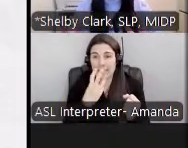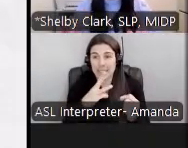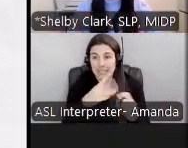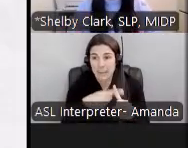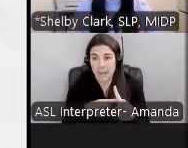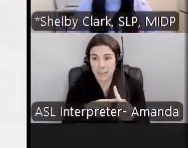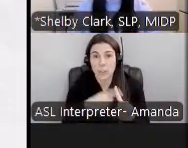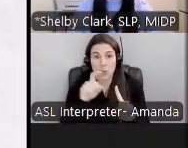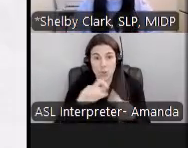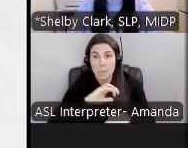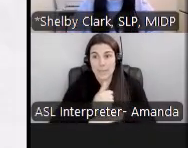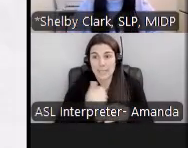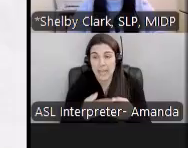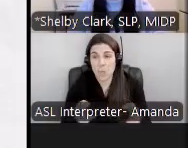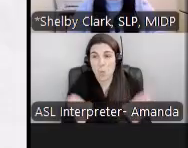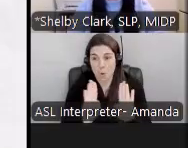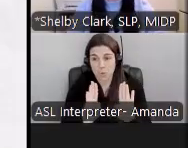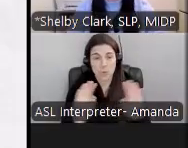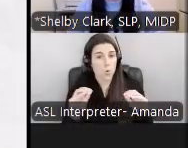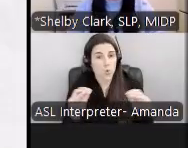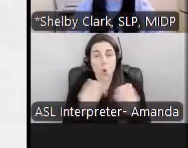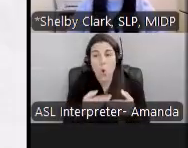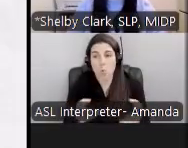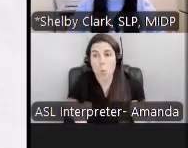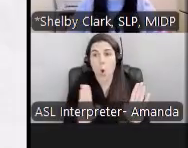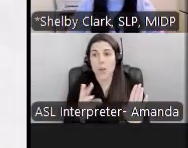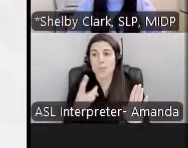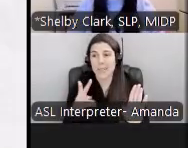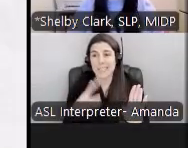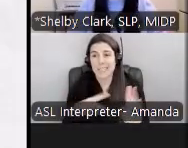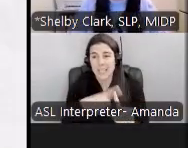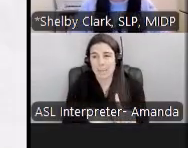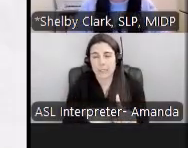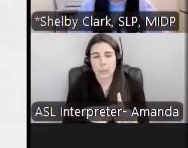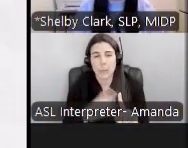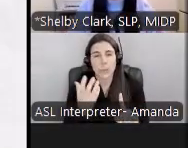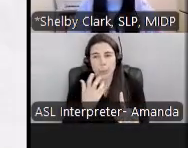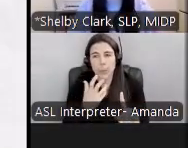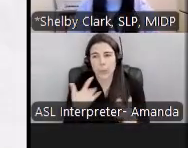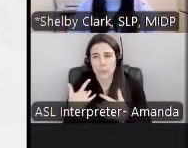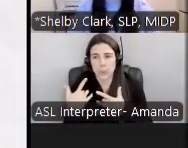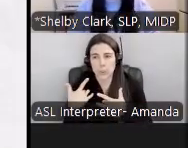so no walls by 16 months is a huge concern, regardless of whether it's spoken or signed.